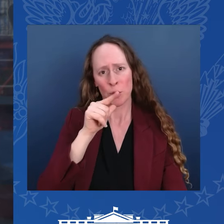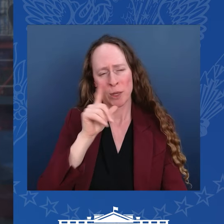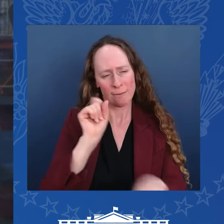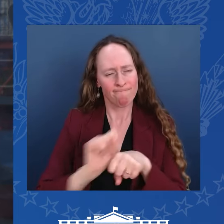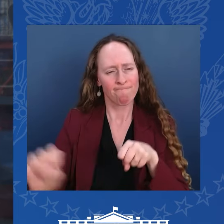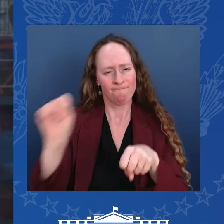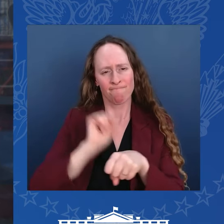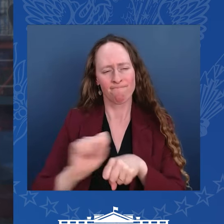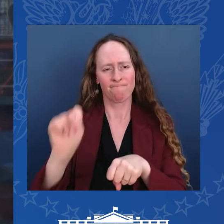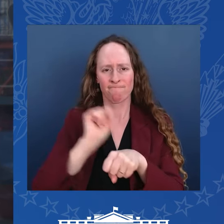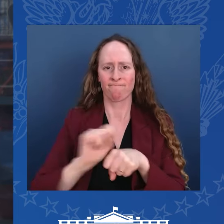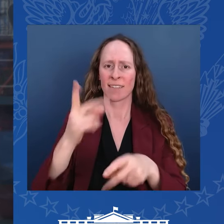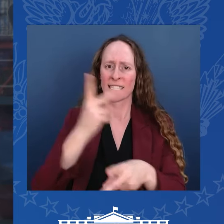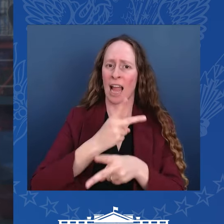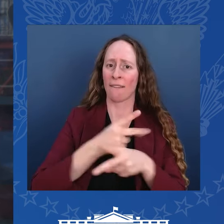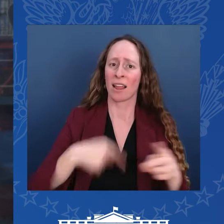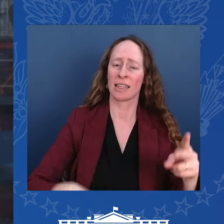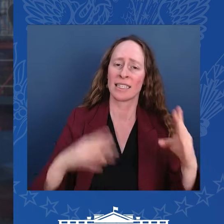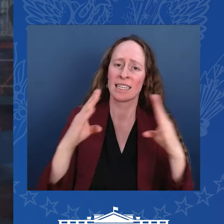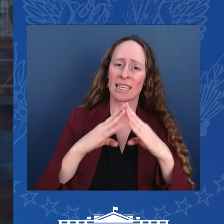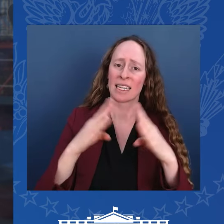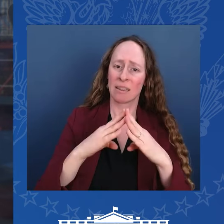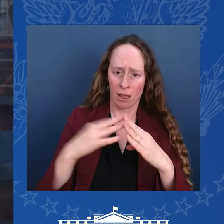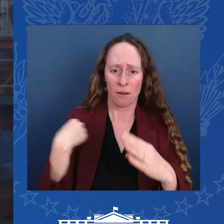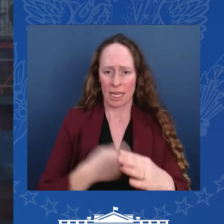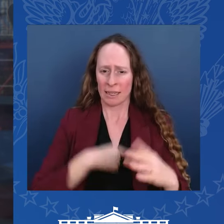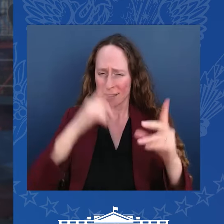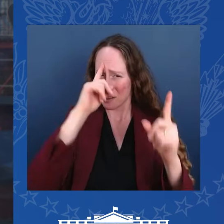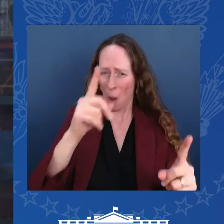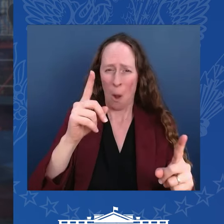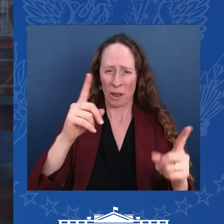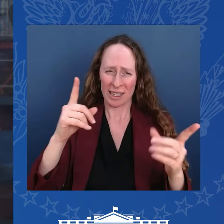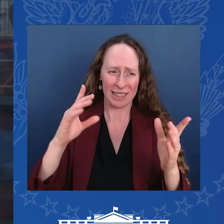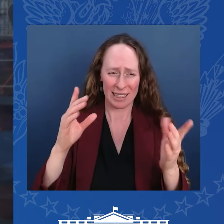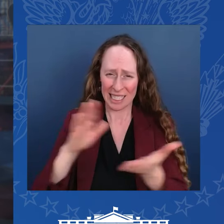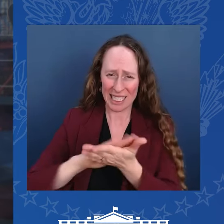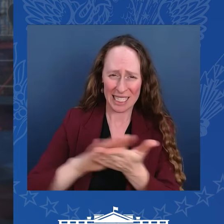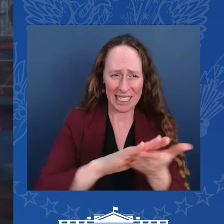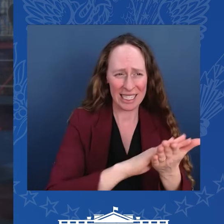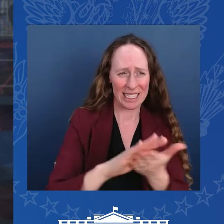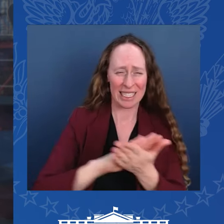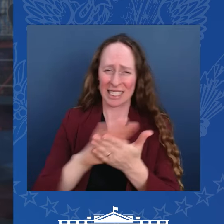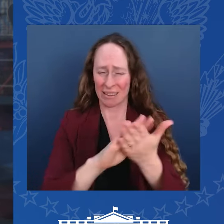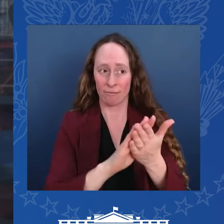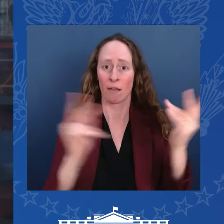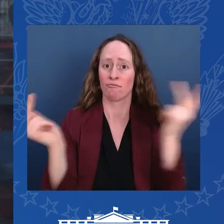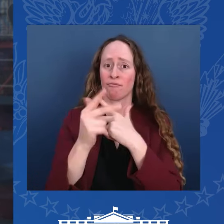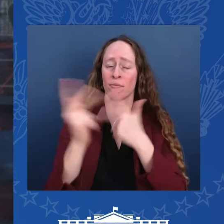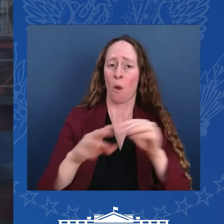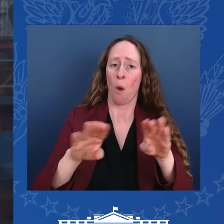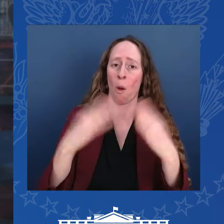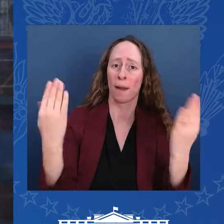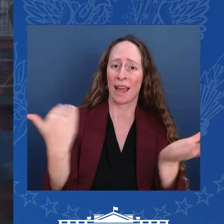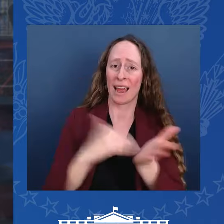as fast as it possibly could be. I'm proud to say, with all the folks assembled here at Union Square,